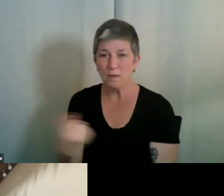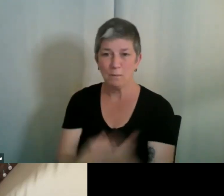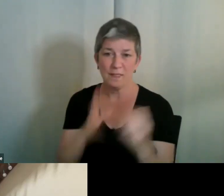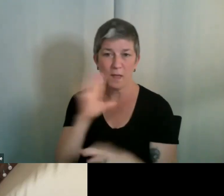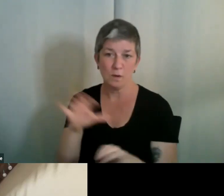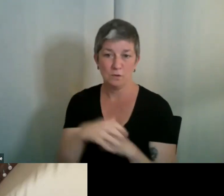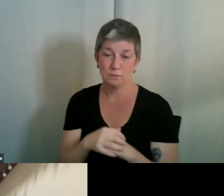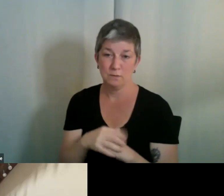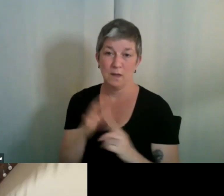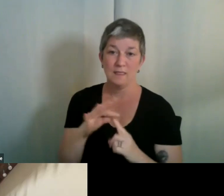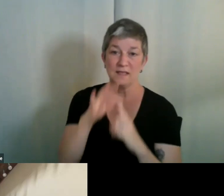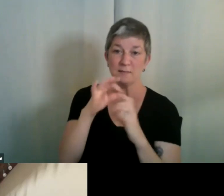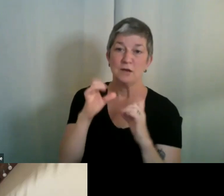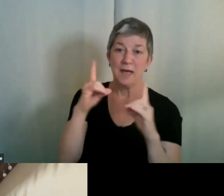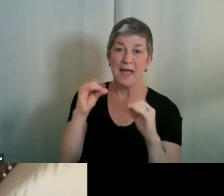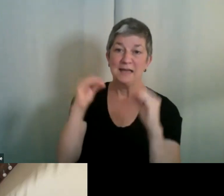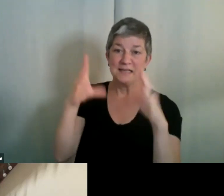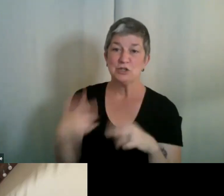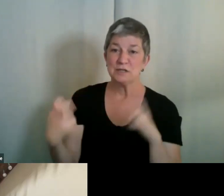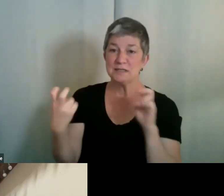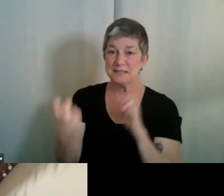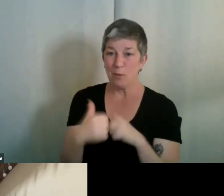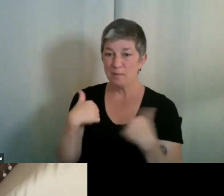special ed teacher sat down with me and she was young. And she